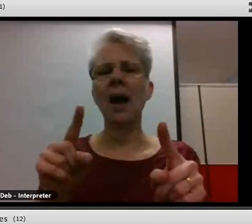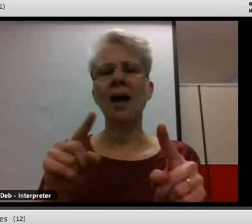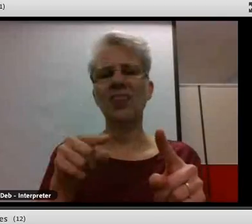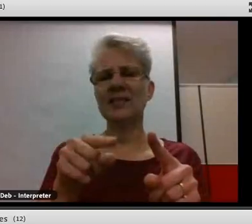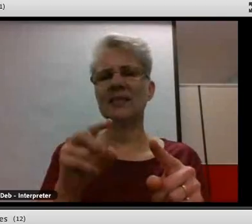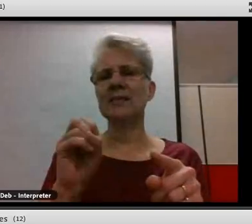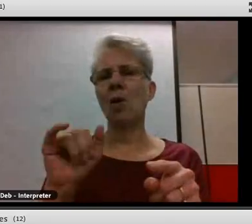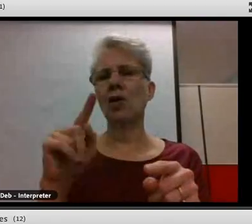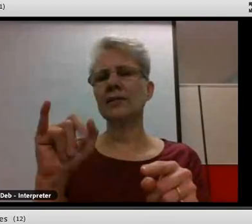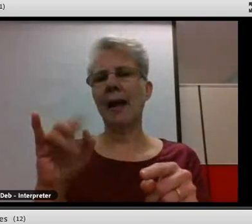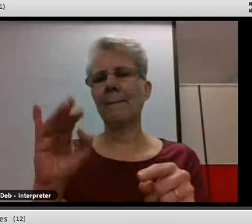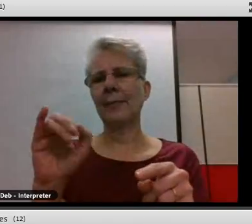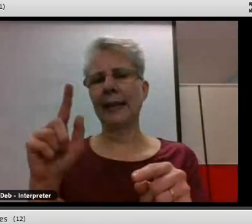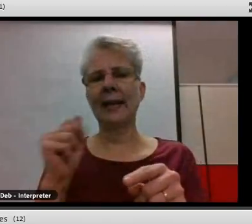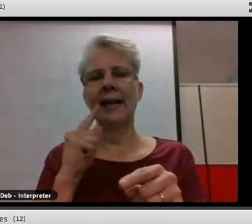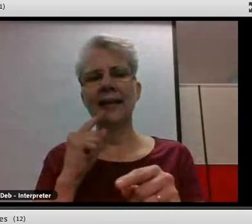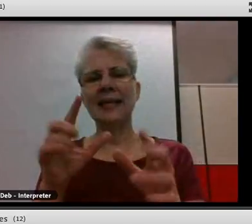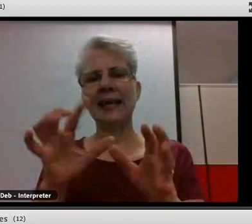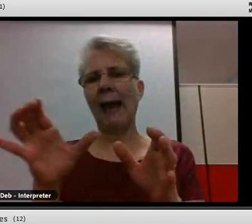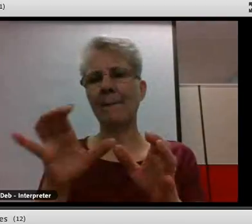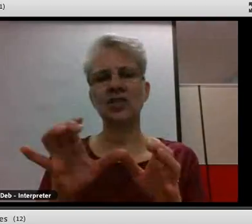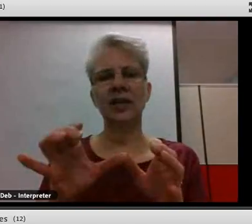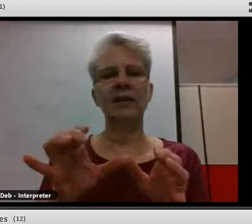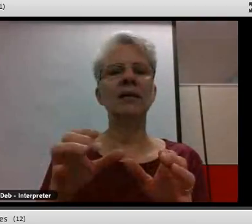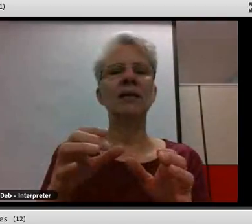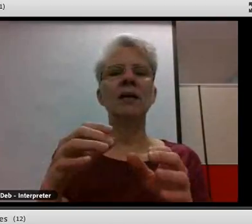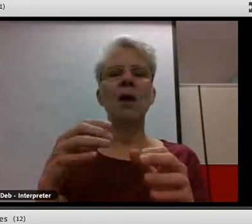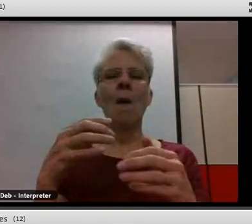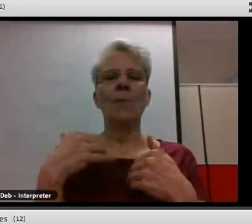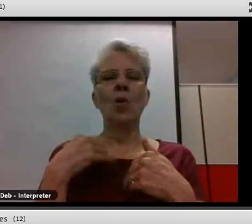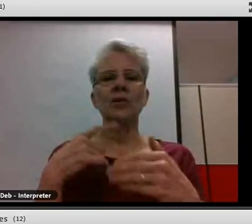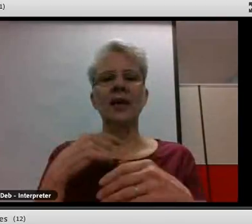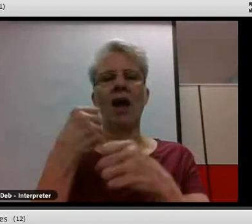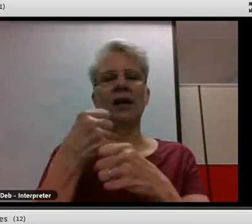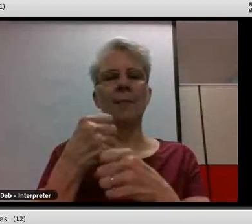and activities provided by State and local government entities.